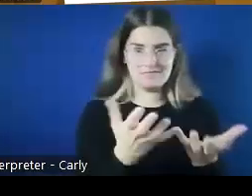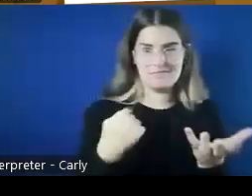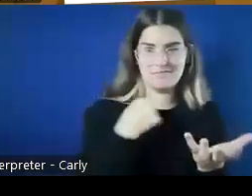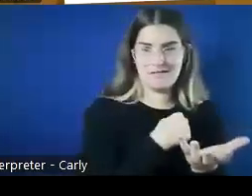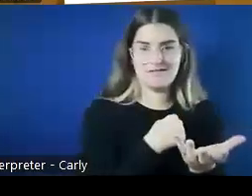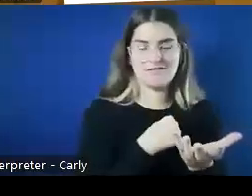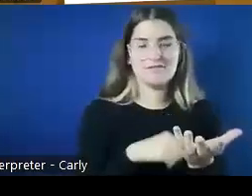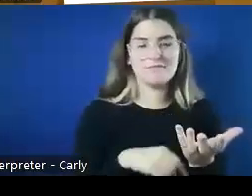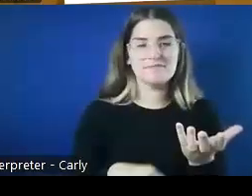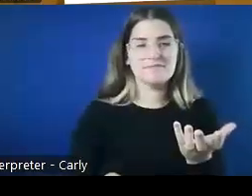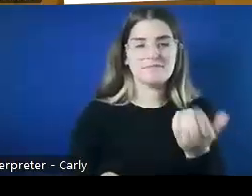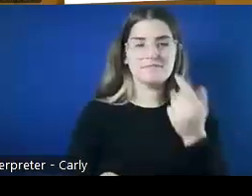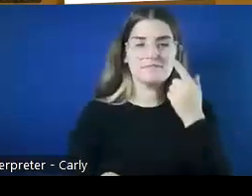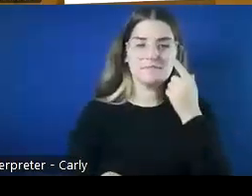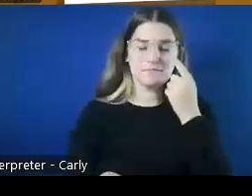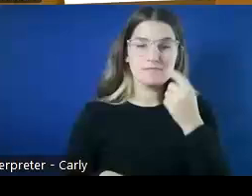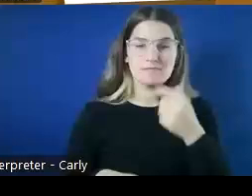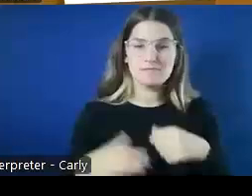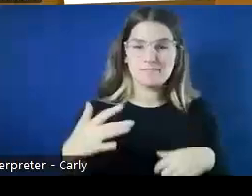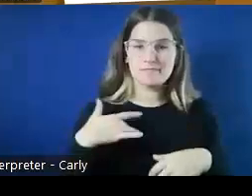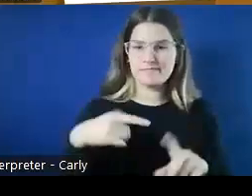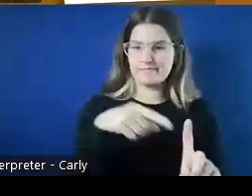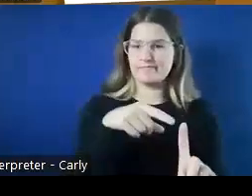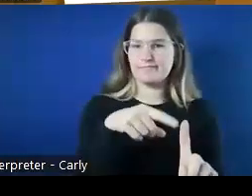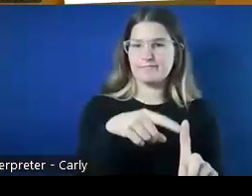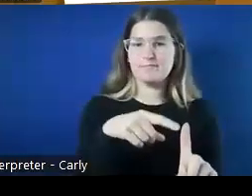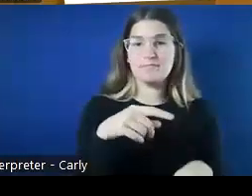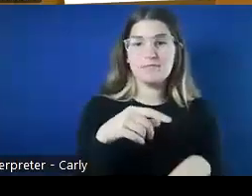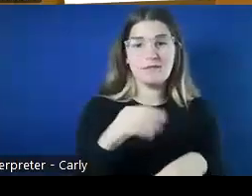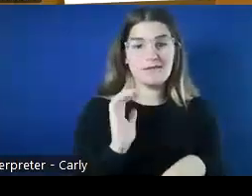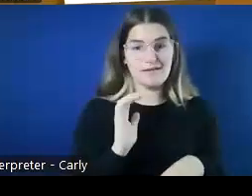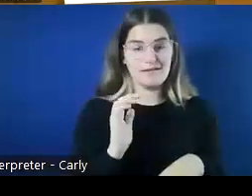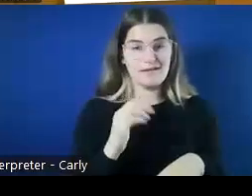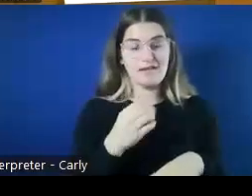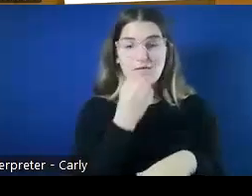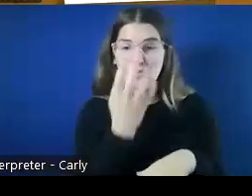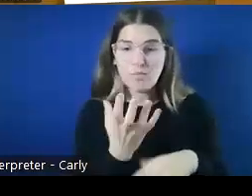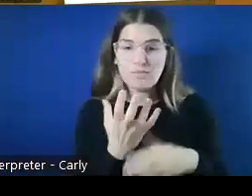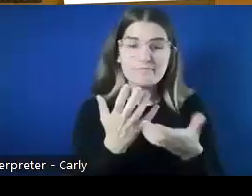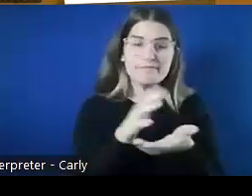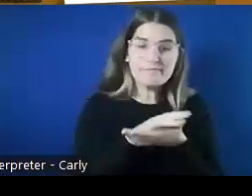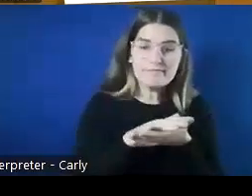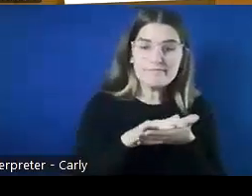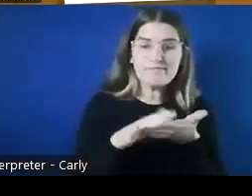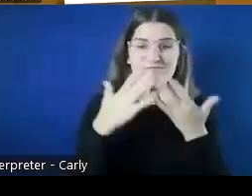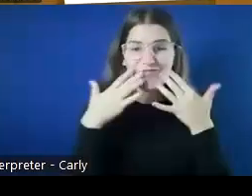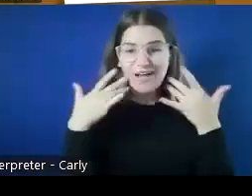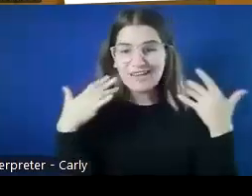they have mostly revolved around the welcoming and comforting atmosphere within in our clinic